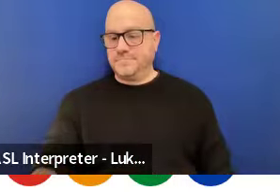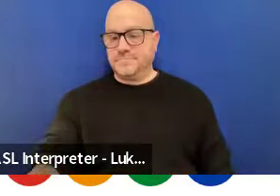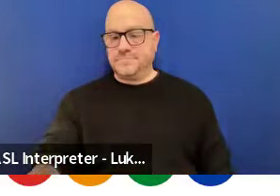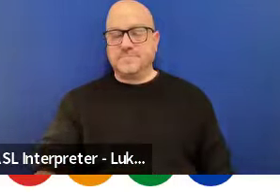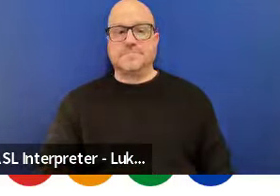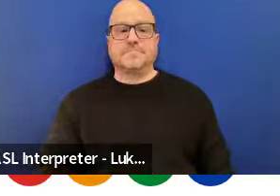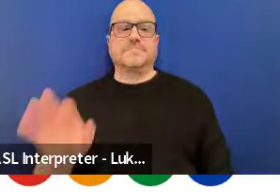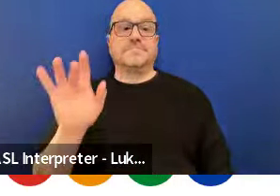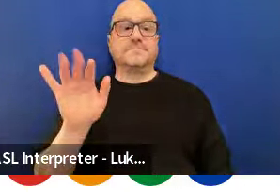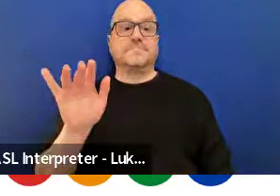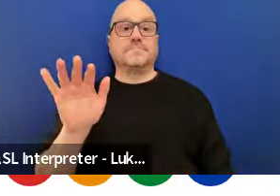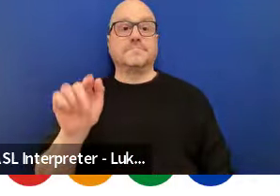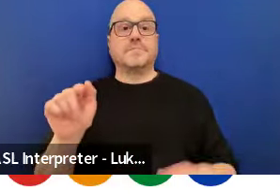I'LL TAKE A LOOK.